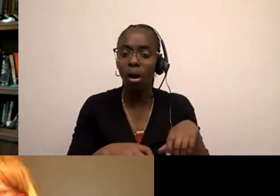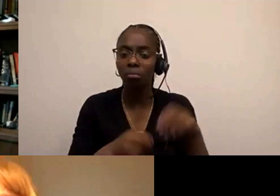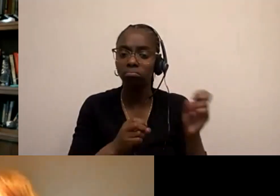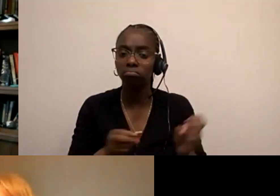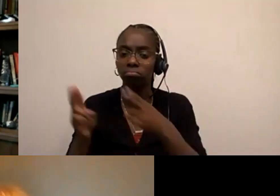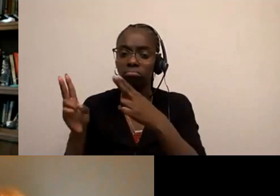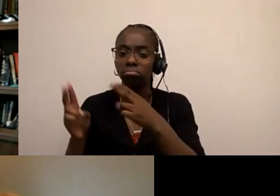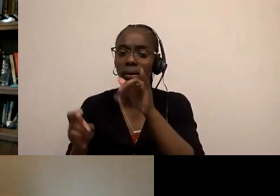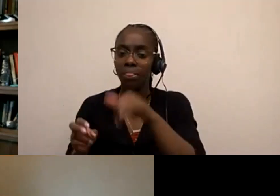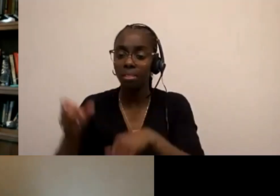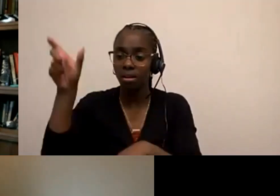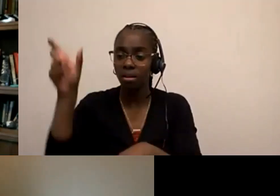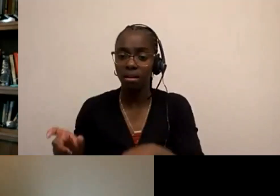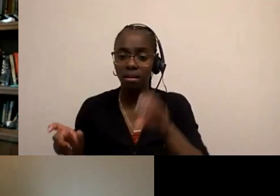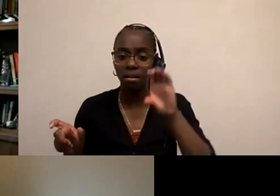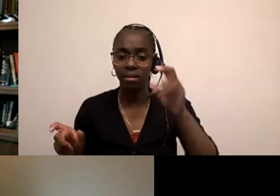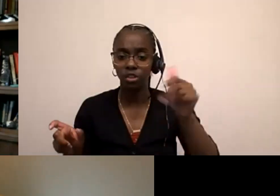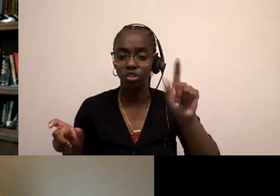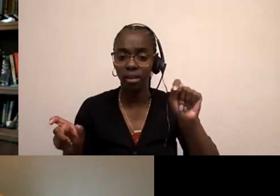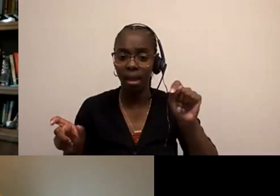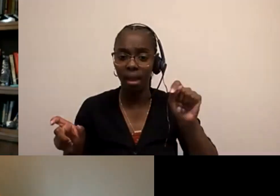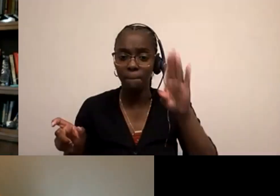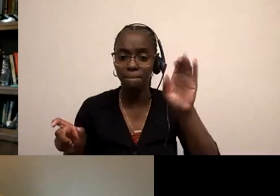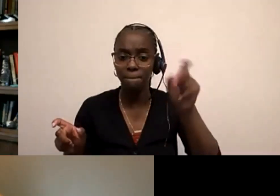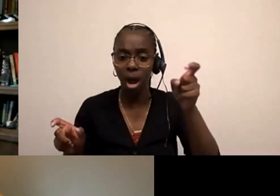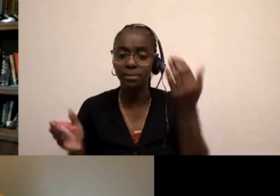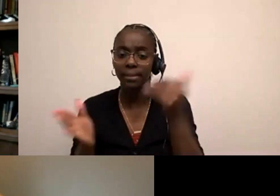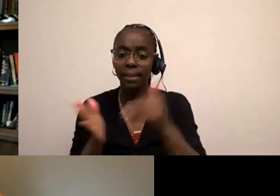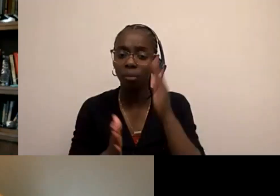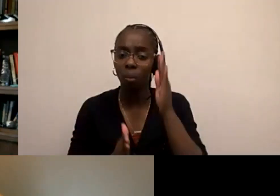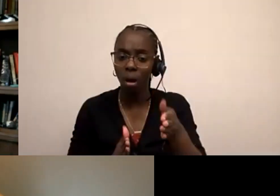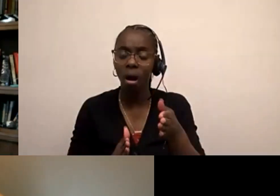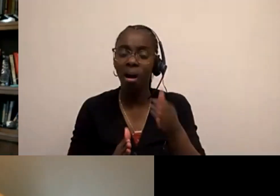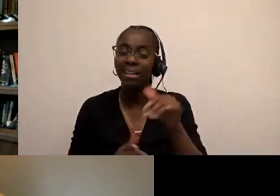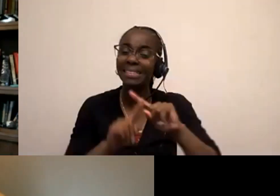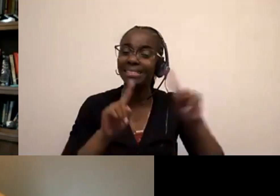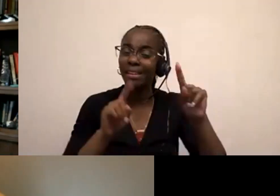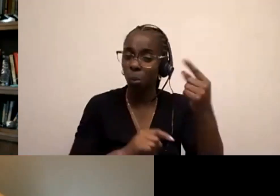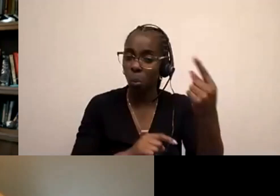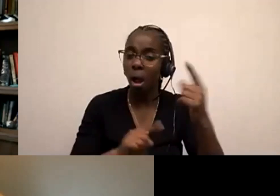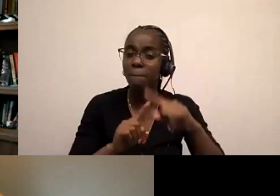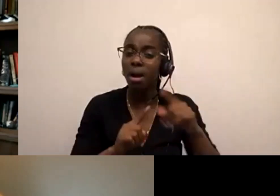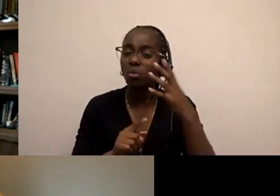IN THE CHAT AGAIN. THIS IS A DIFFERENT ONE. YOU HAVE TO COPY AND PASTE IN YOUR BROWSER